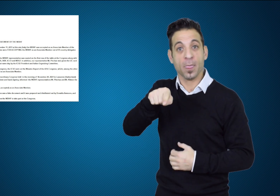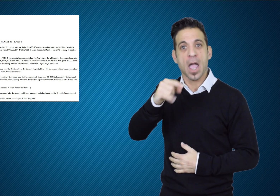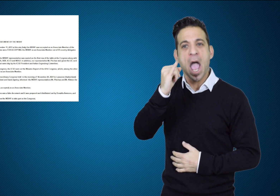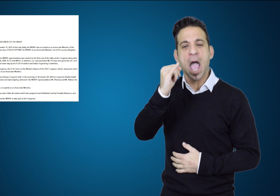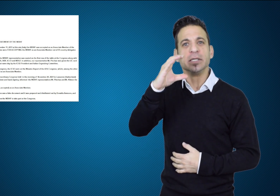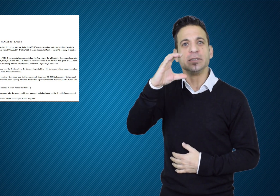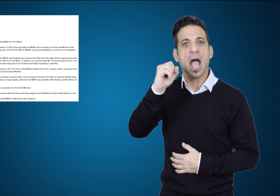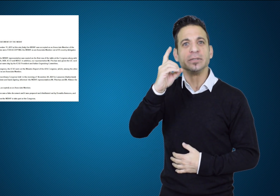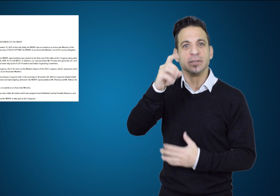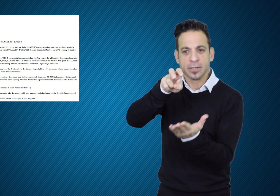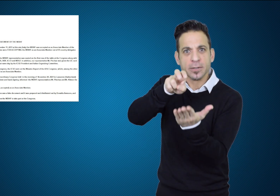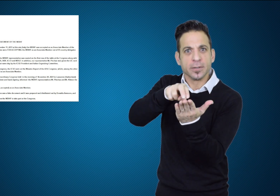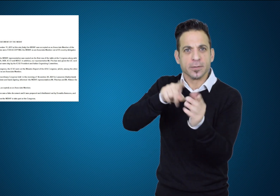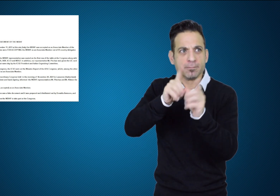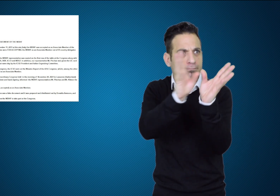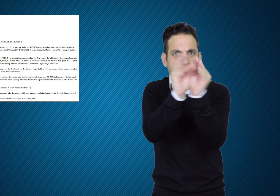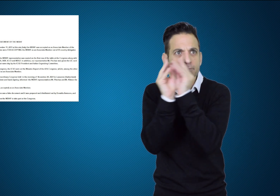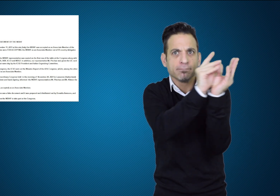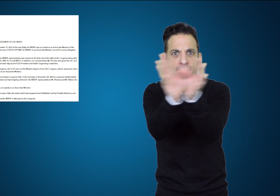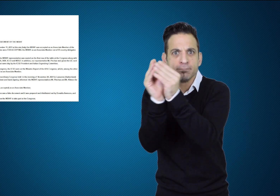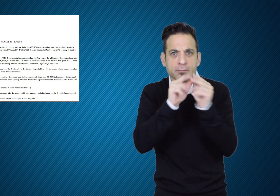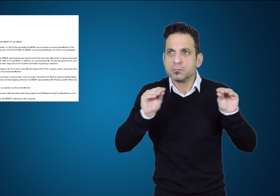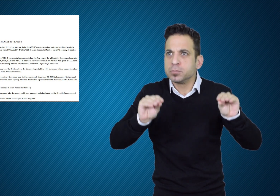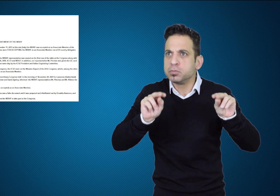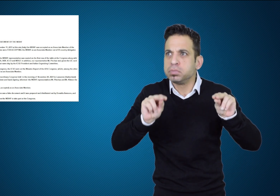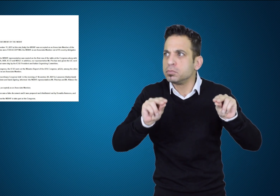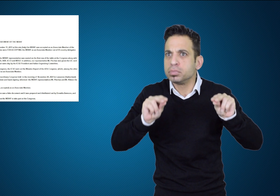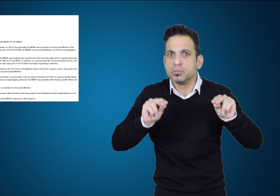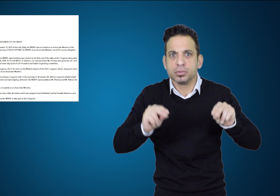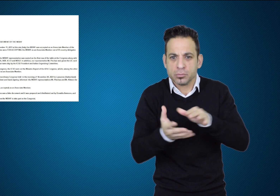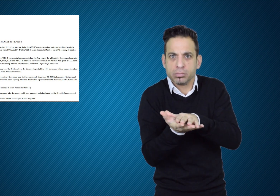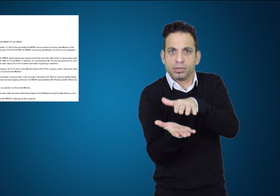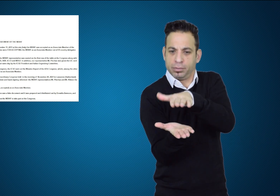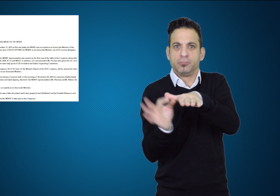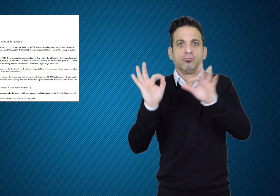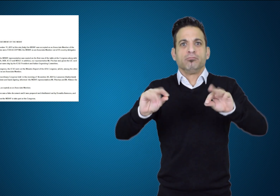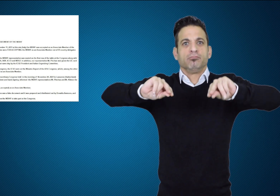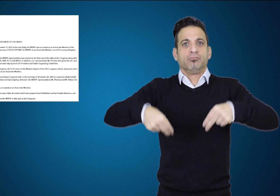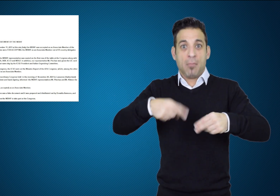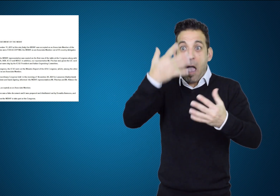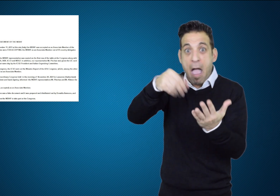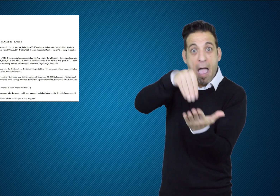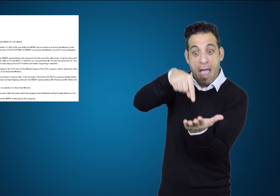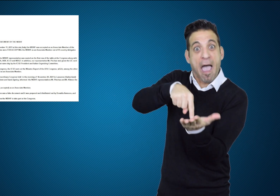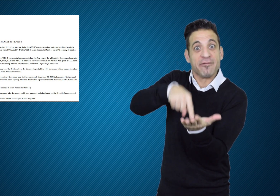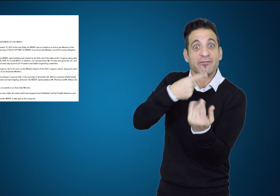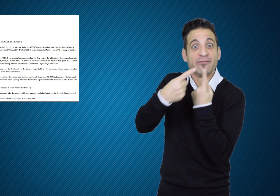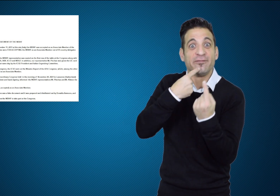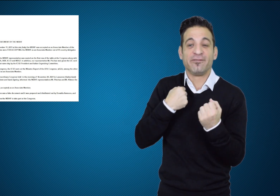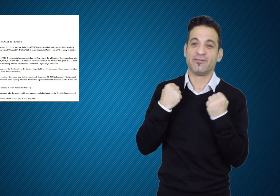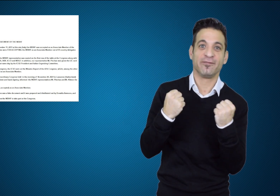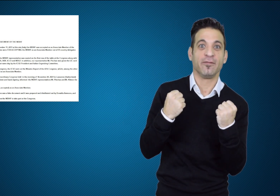and this is mentioned in the ICSD meeting minutes.